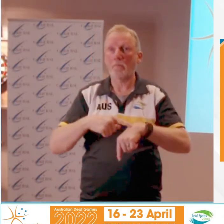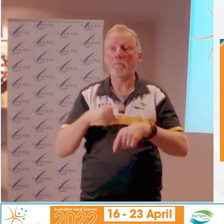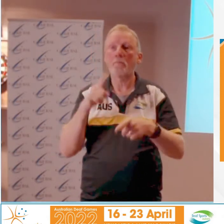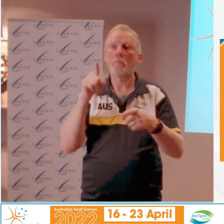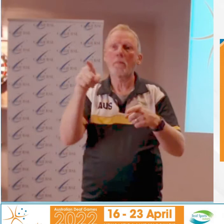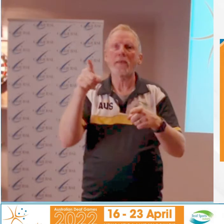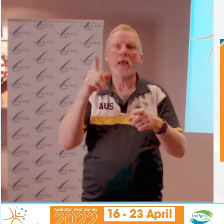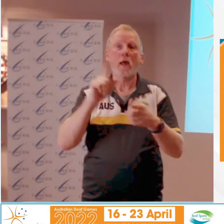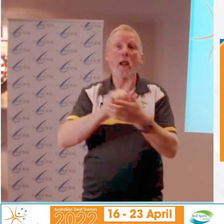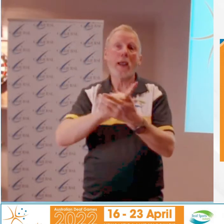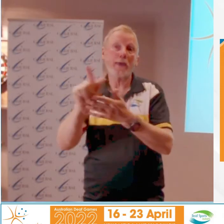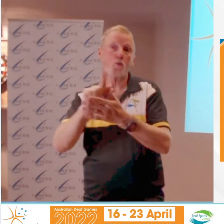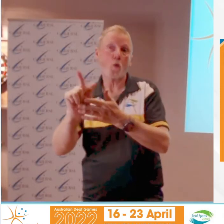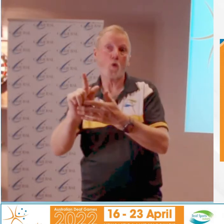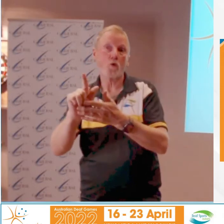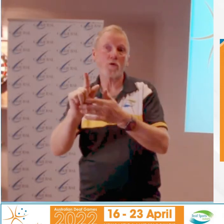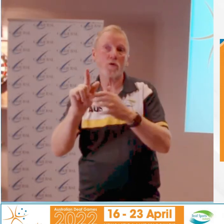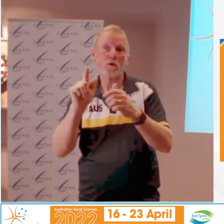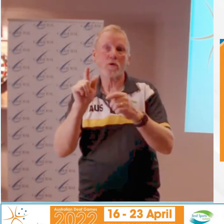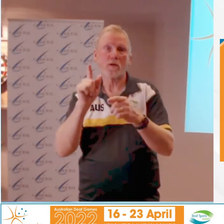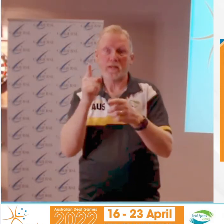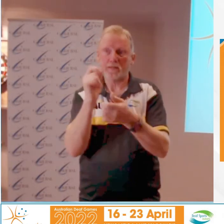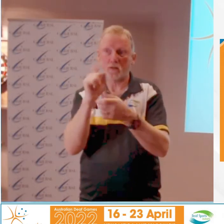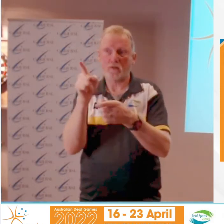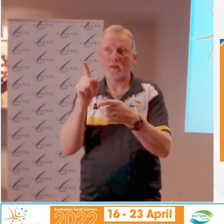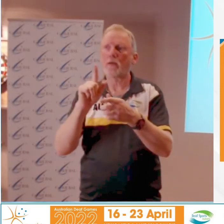August after August